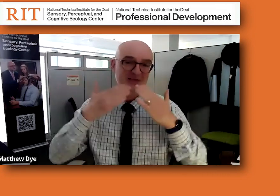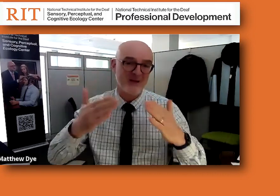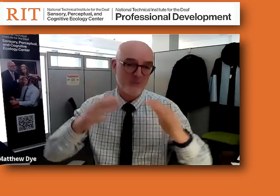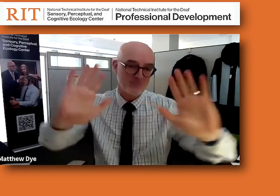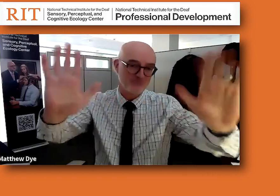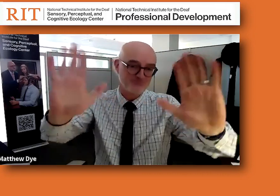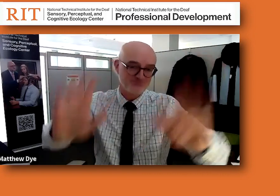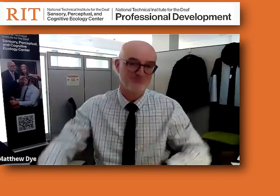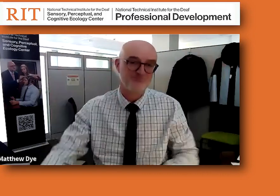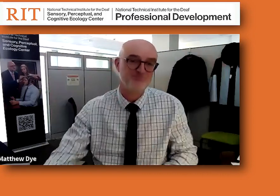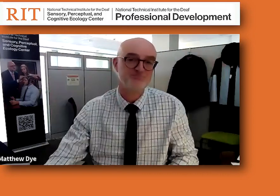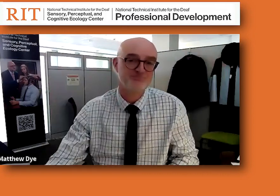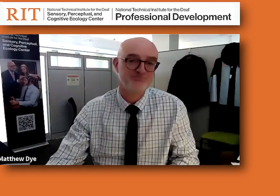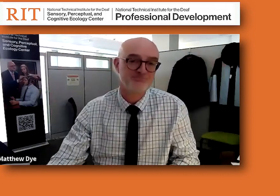Thank you all. Take care.